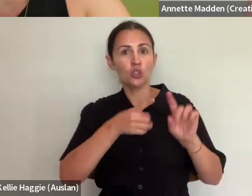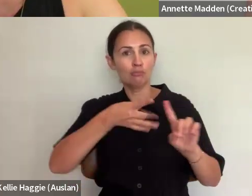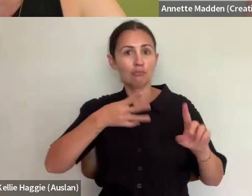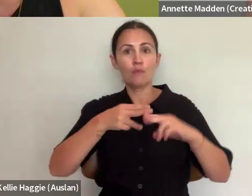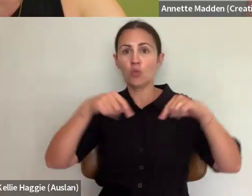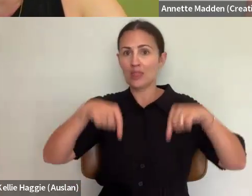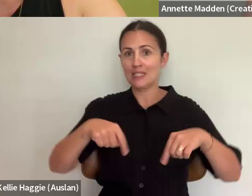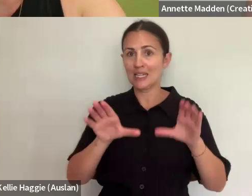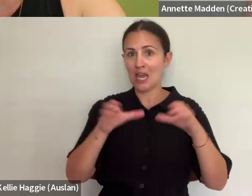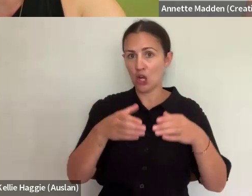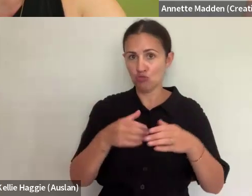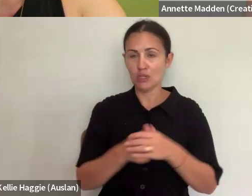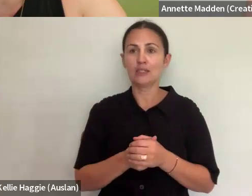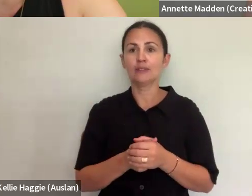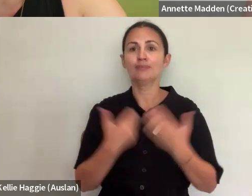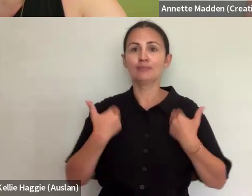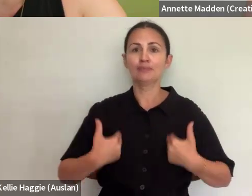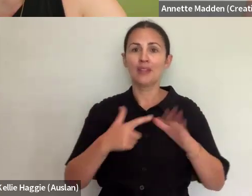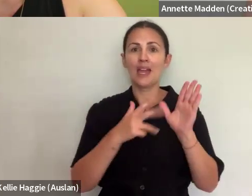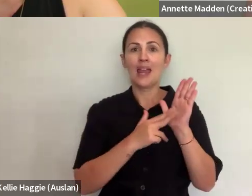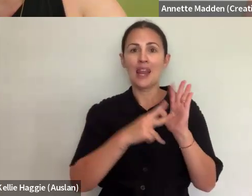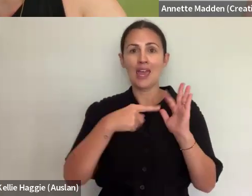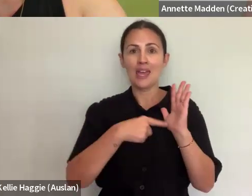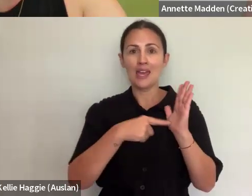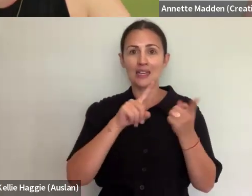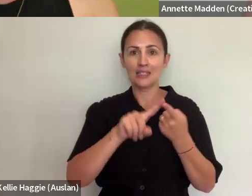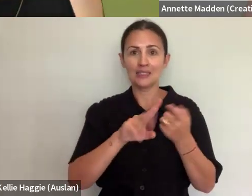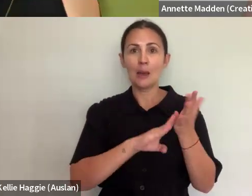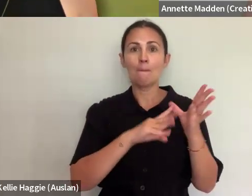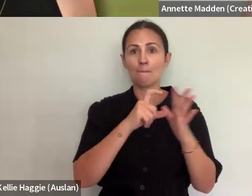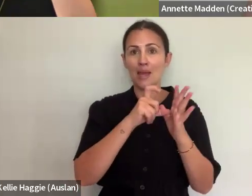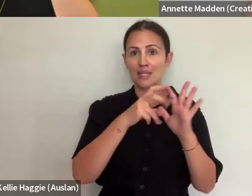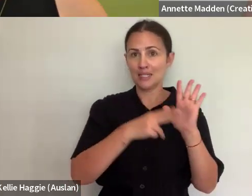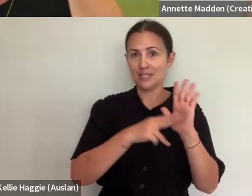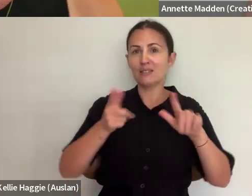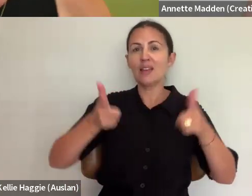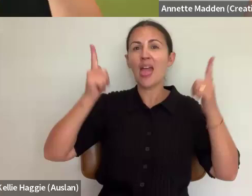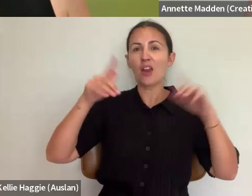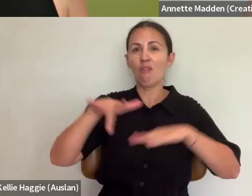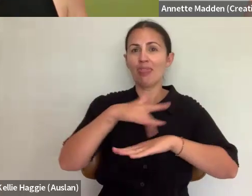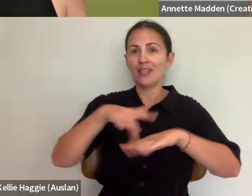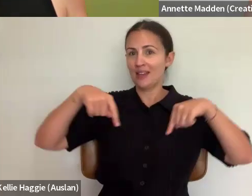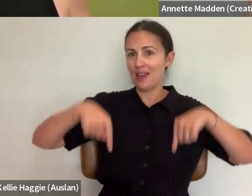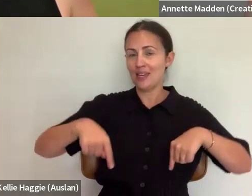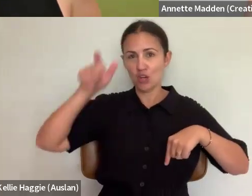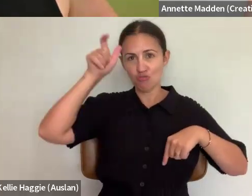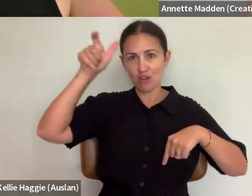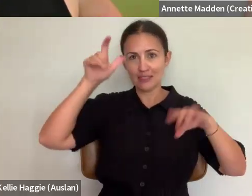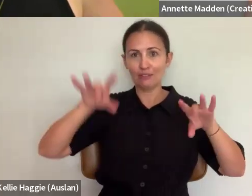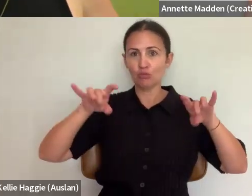more detail about the opportunity and for you all to ask any questions you might have in relation to this category.